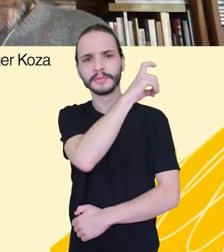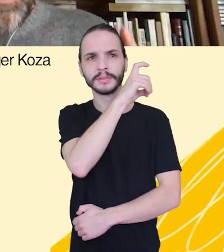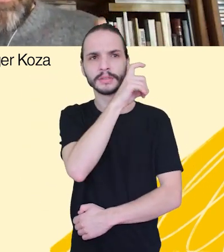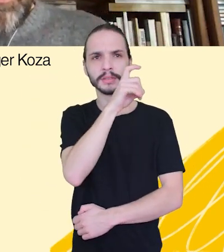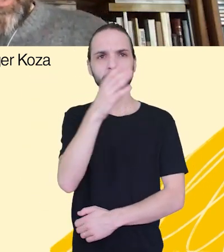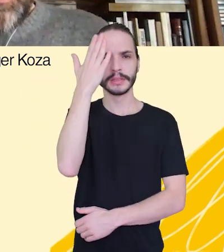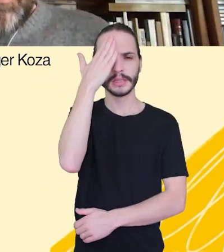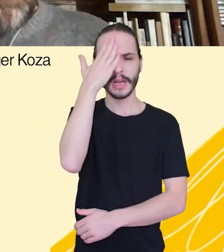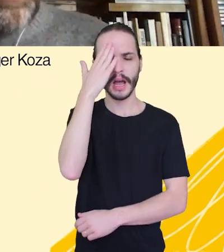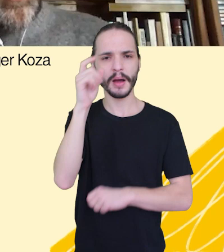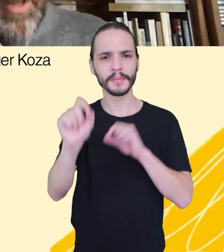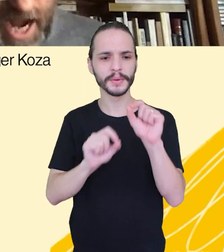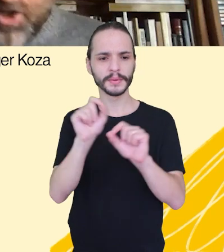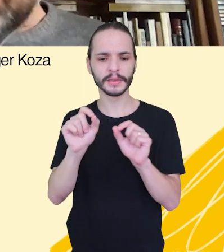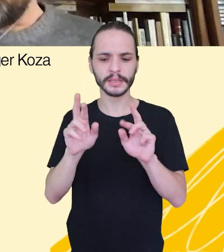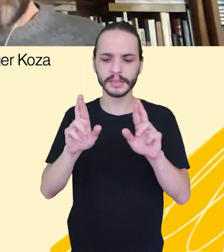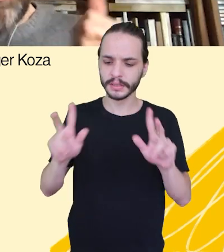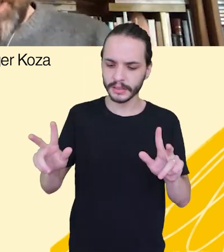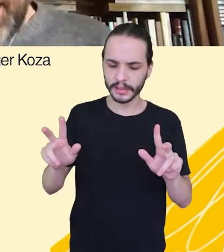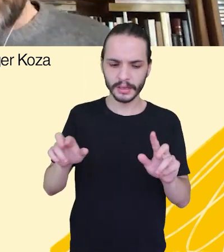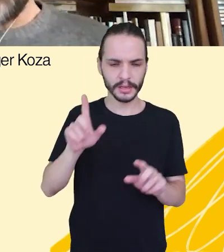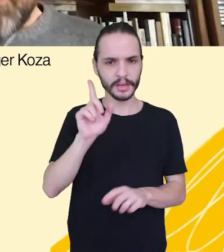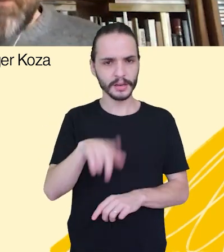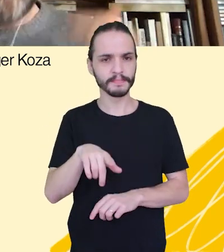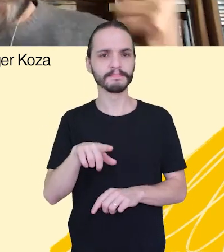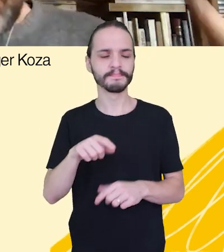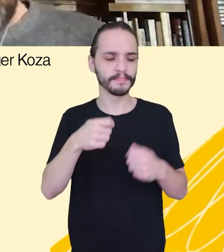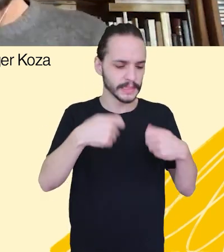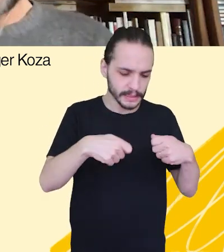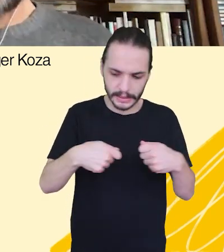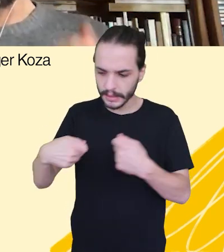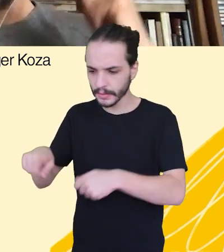but if you start thinking beyond the action, the light, the movement, the body language.